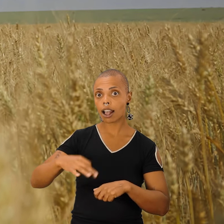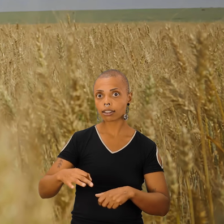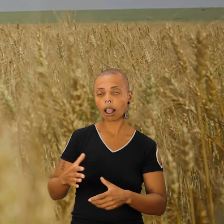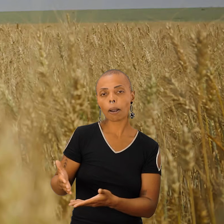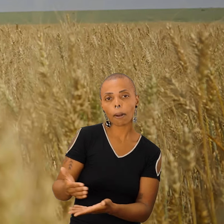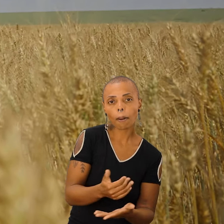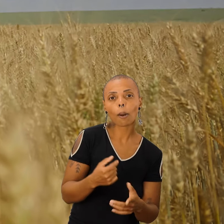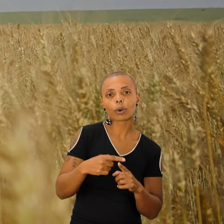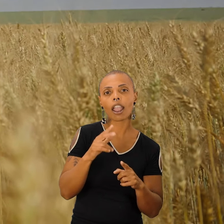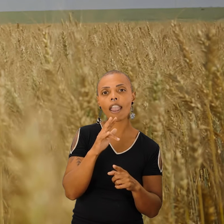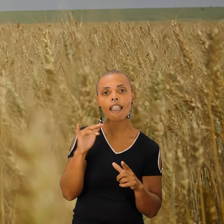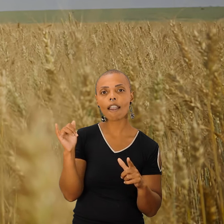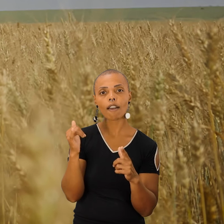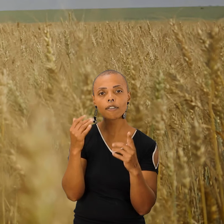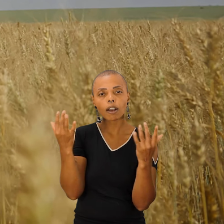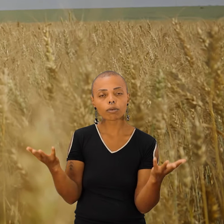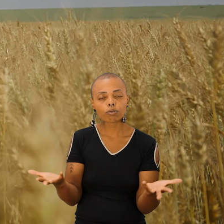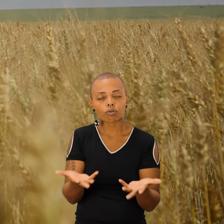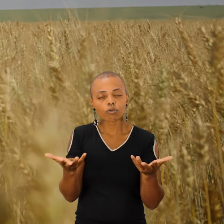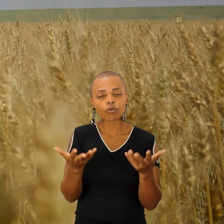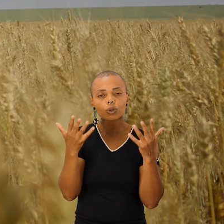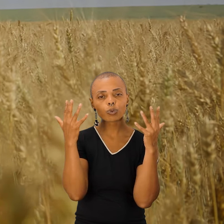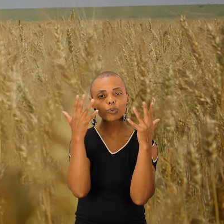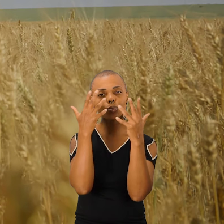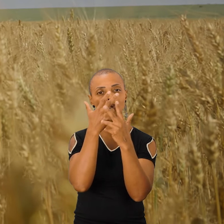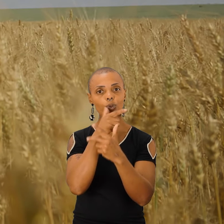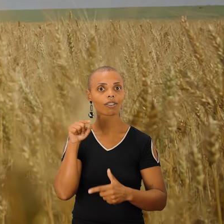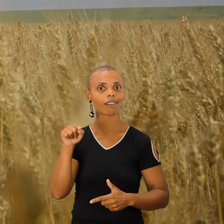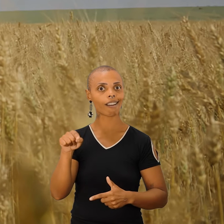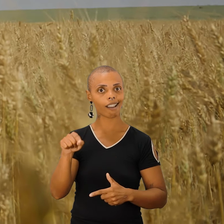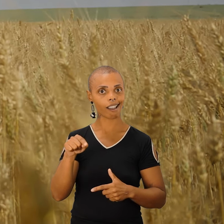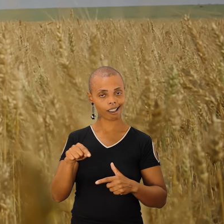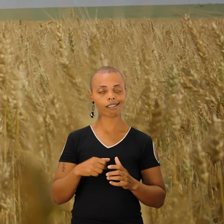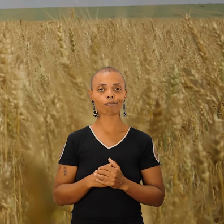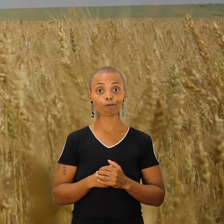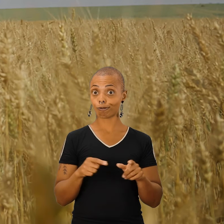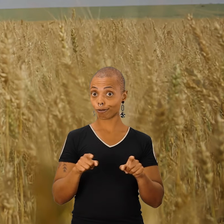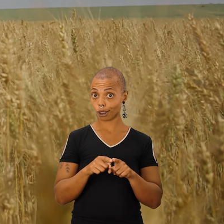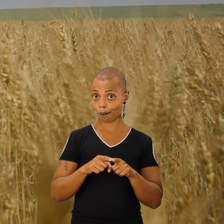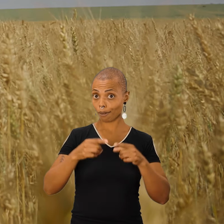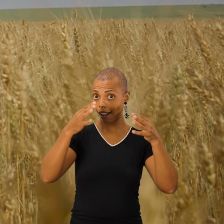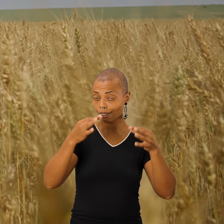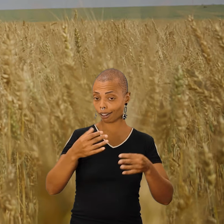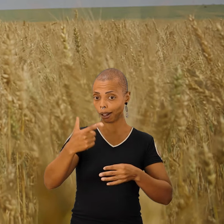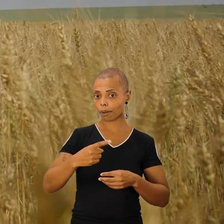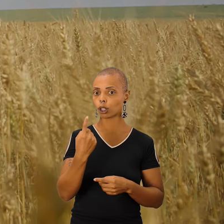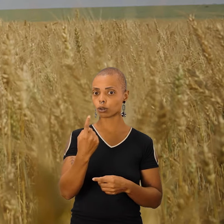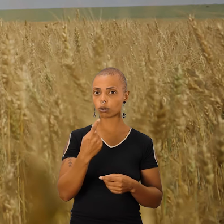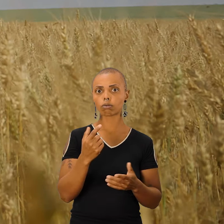That's where the flavours and appearance of the vegetable are at their peak, right? Another detail: